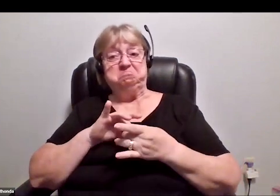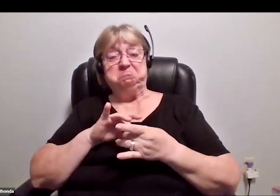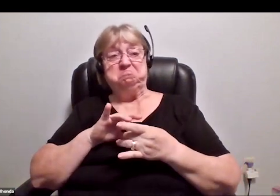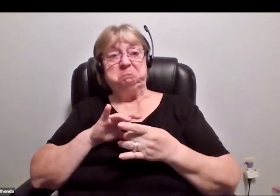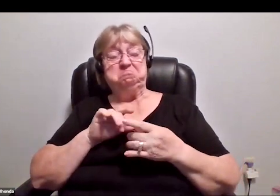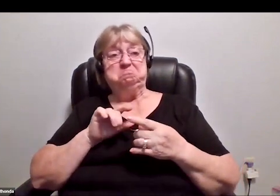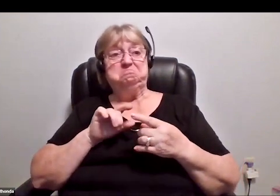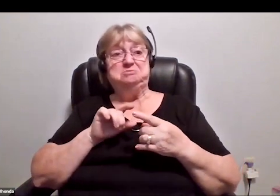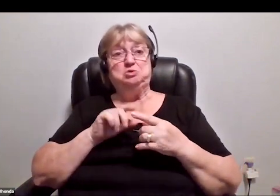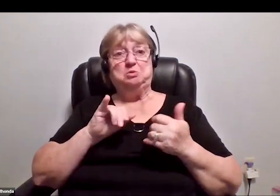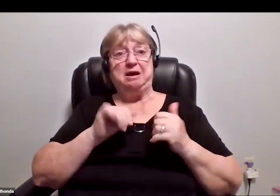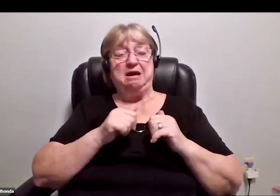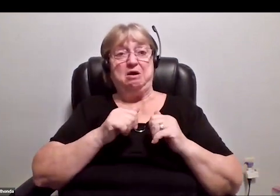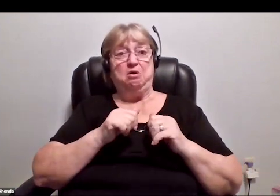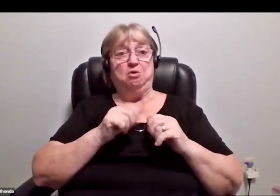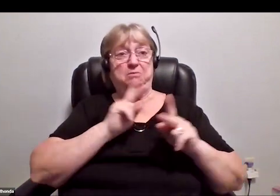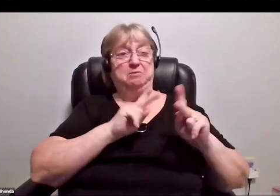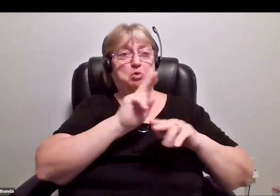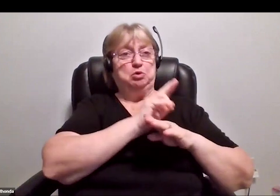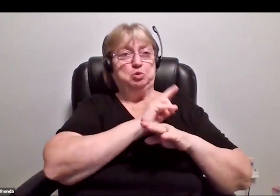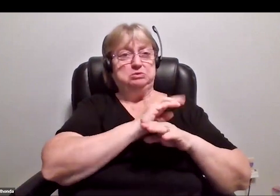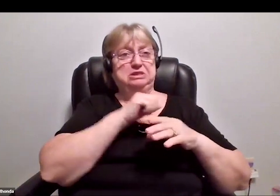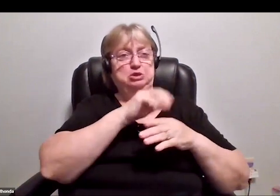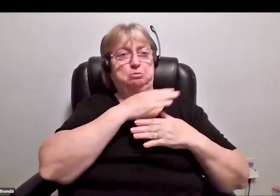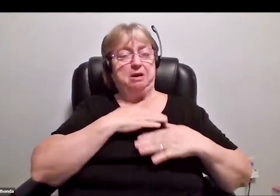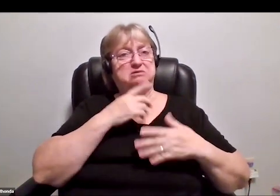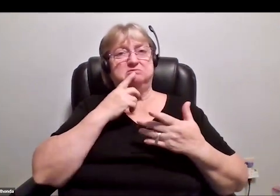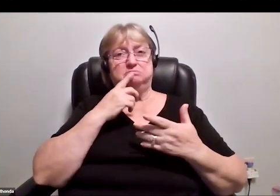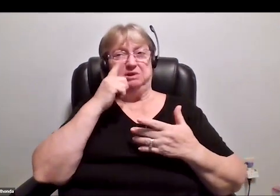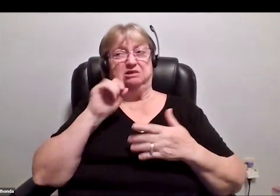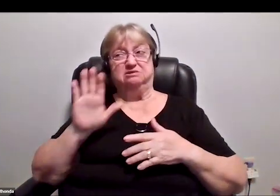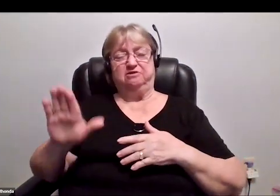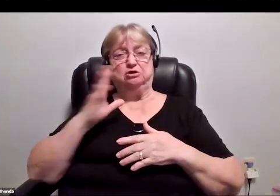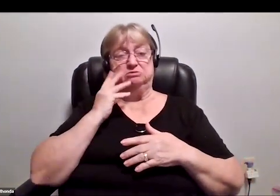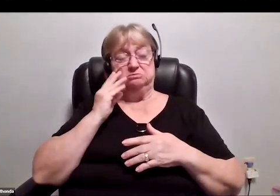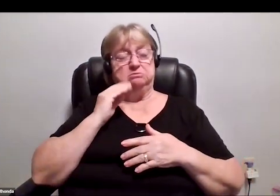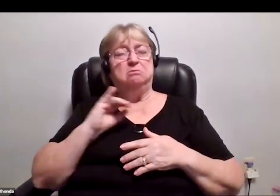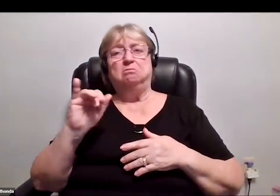are orienting their bodies because of these experiences. You also have wonderful writing about what it would feel